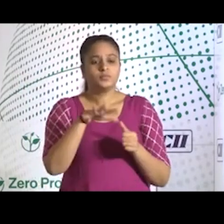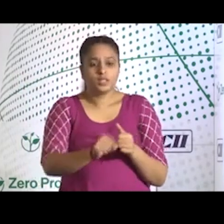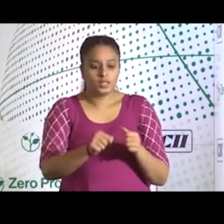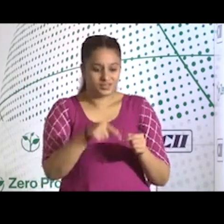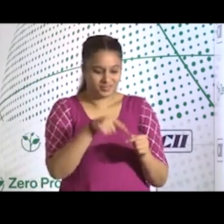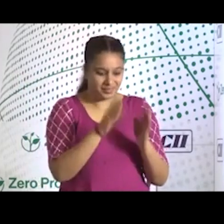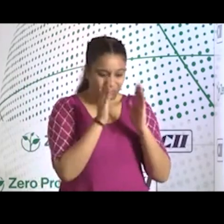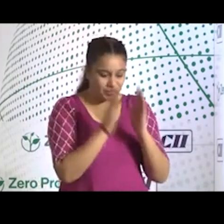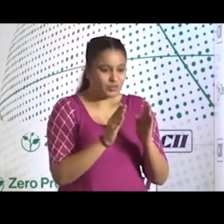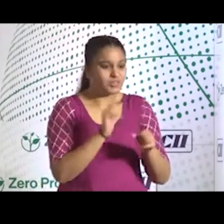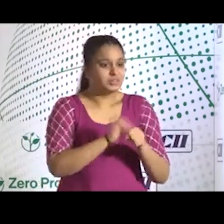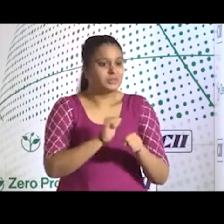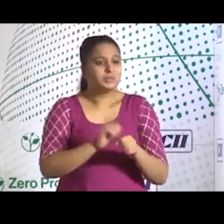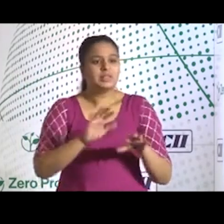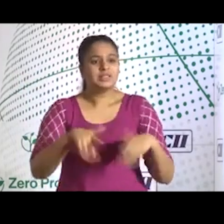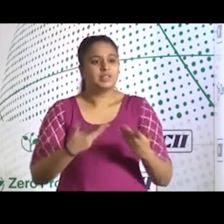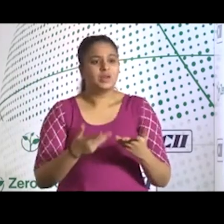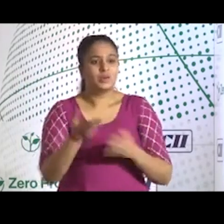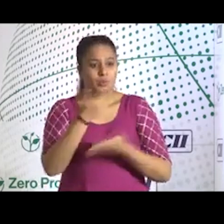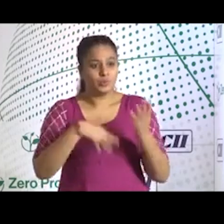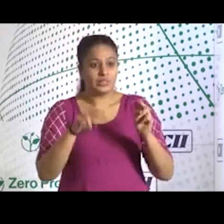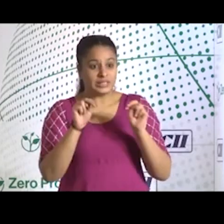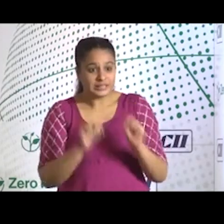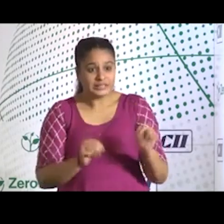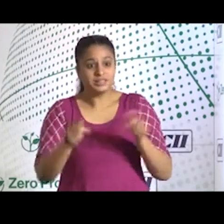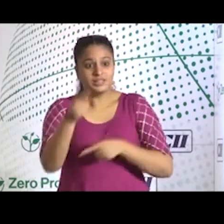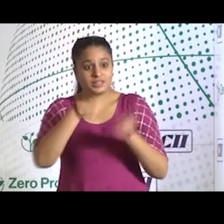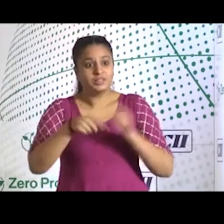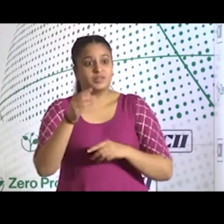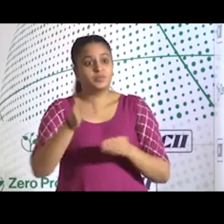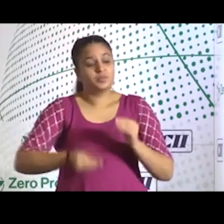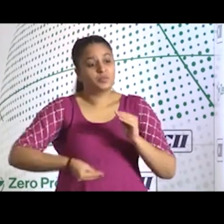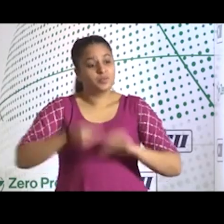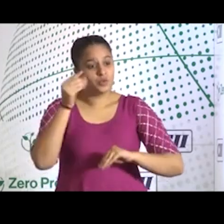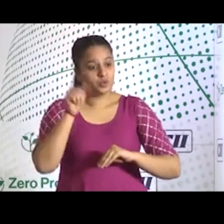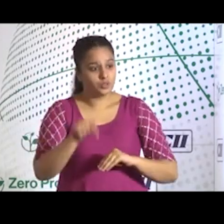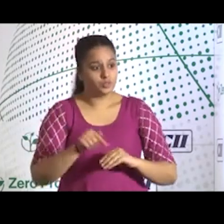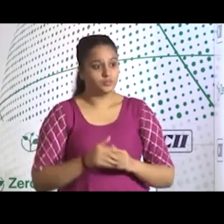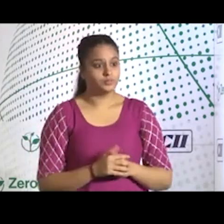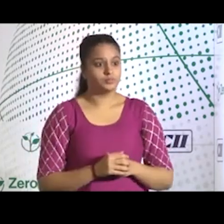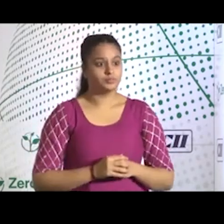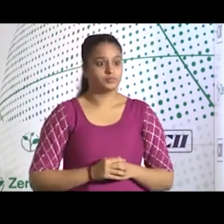And I think we need more ADI to really, you know, move the needle in this space.